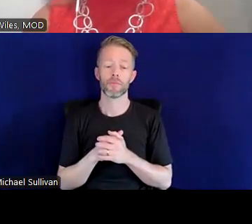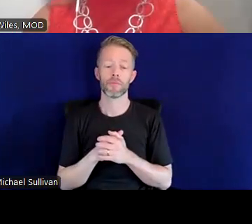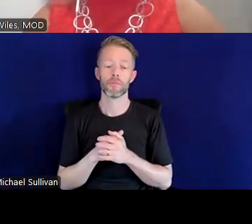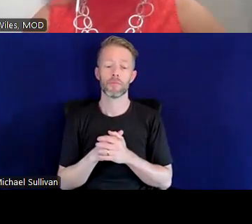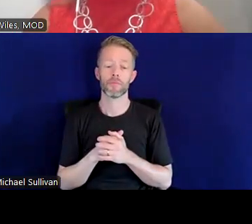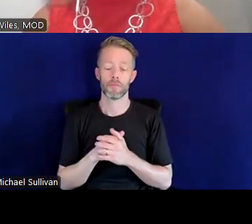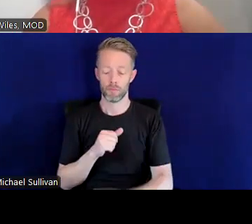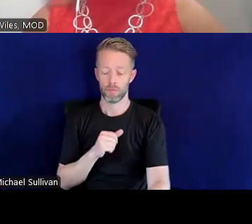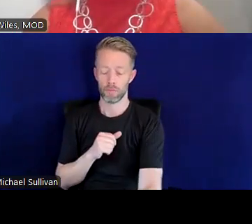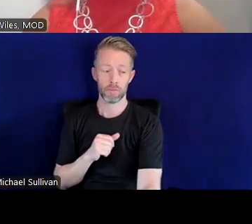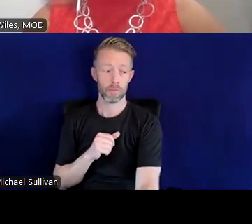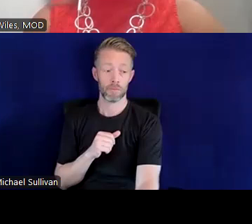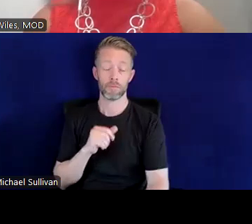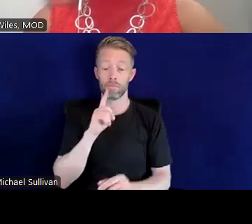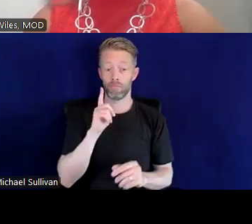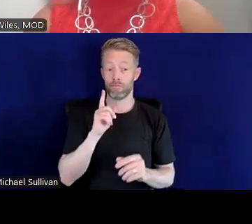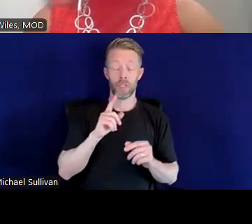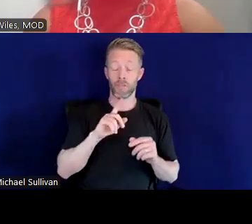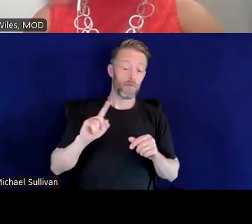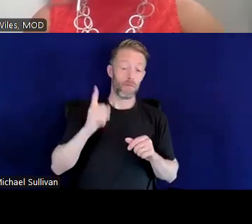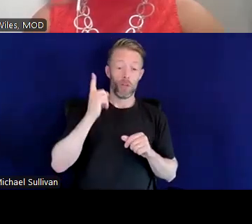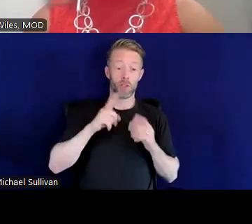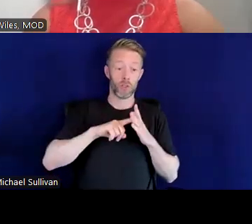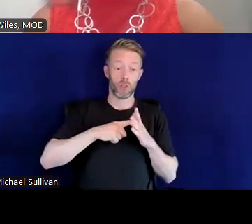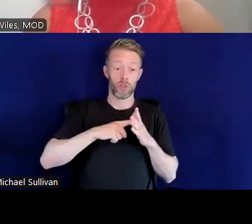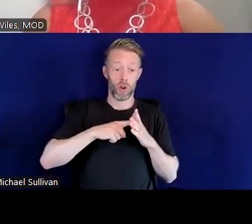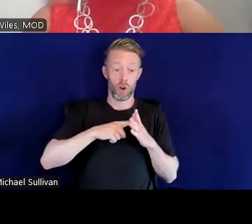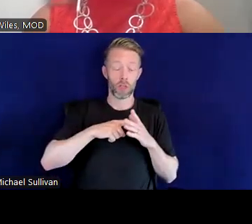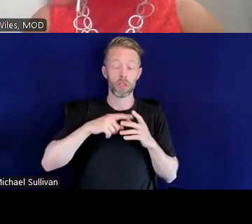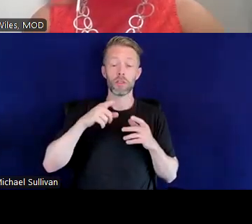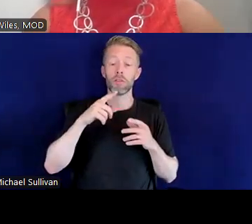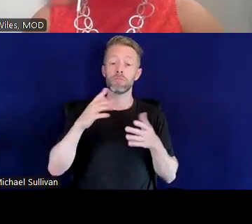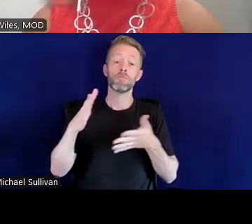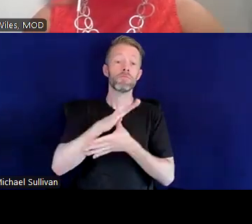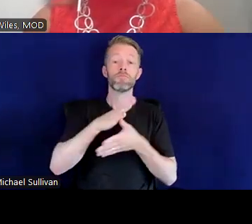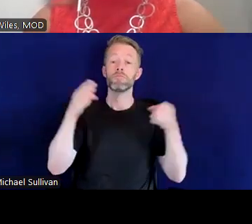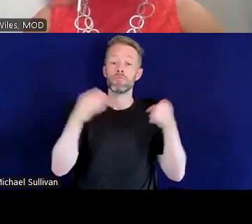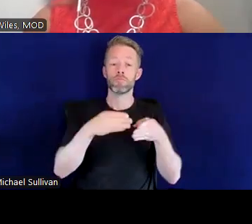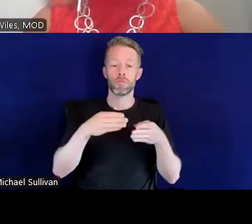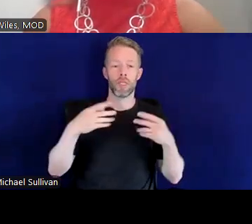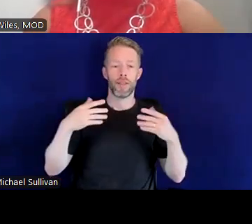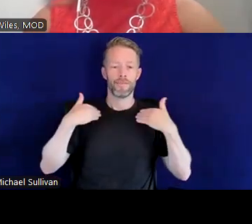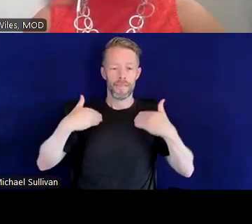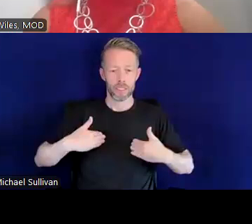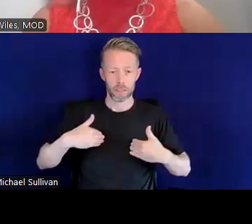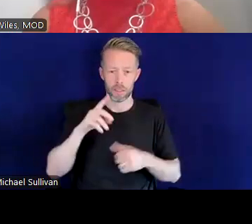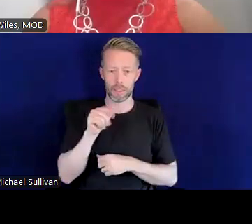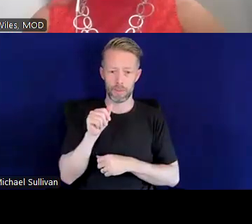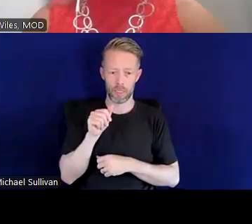was, when I started out in high are disability services we were working with folks with